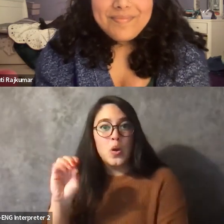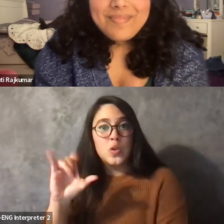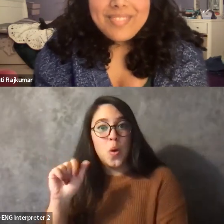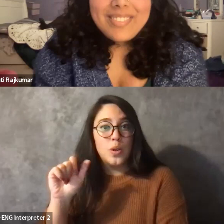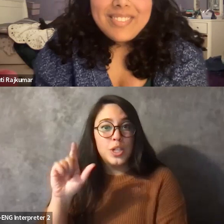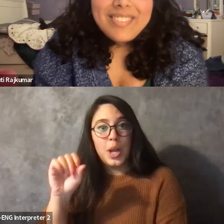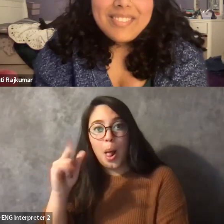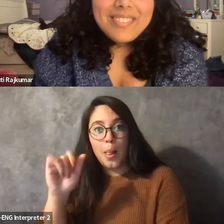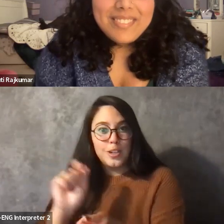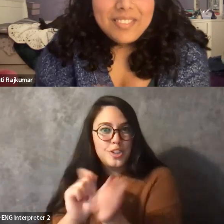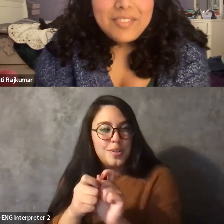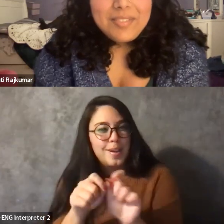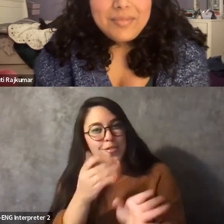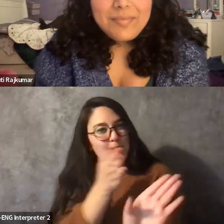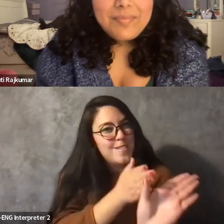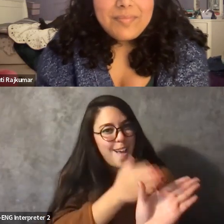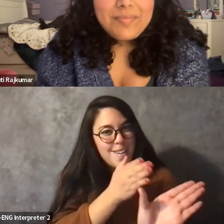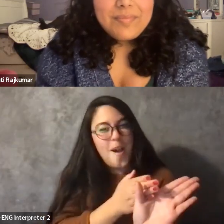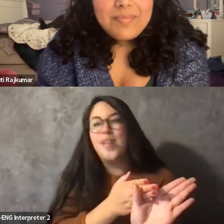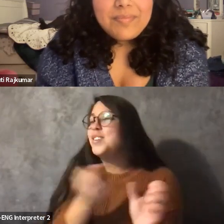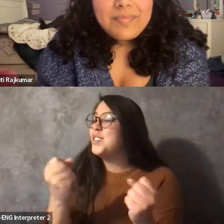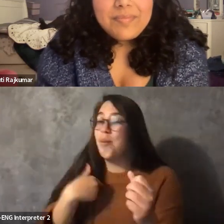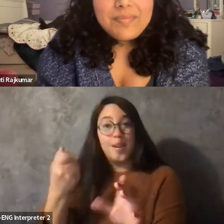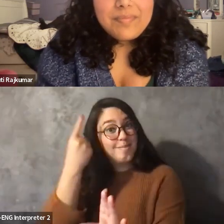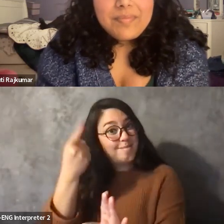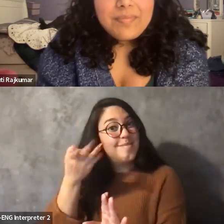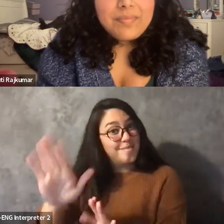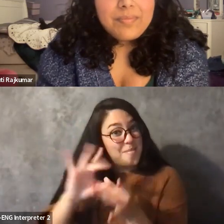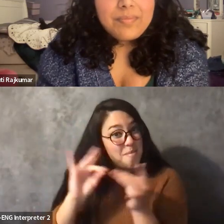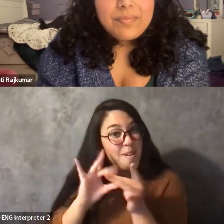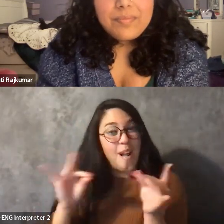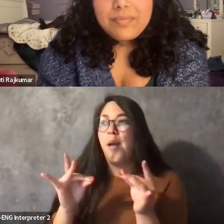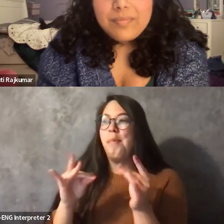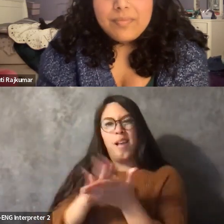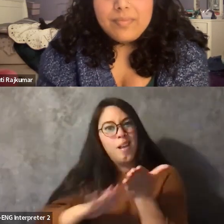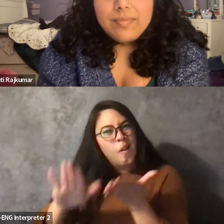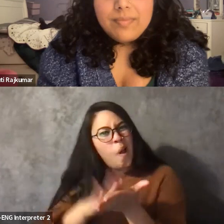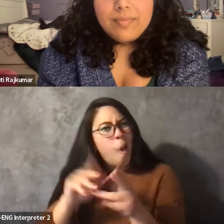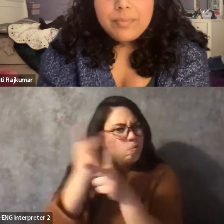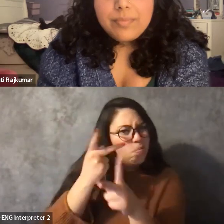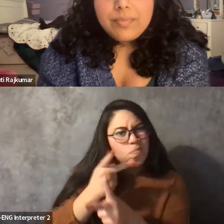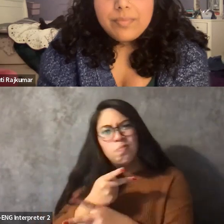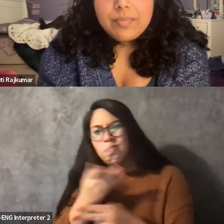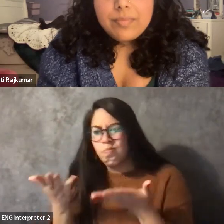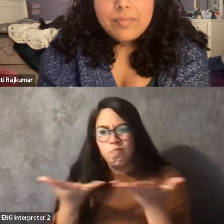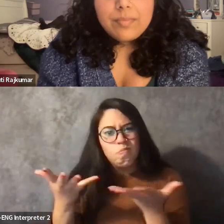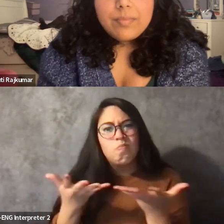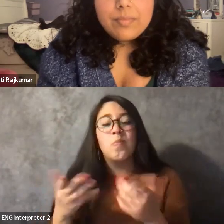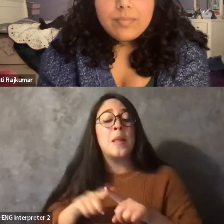I think that college is like such a time for like figuring things out. As for my future career aspirations, I can see it going in two directions.